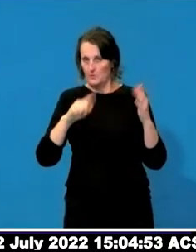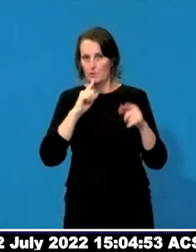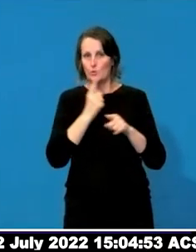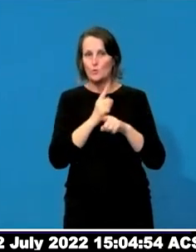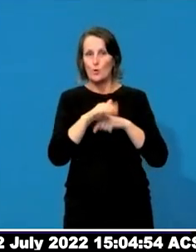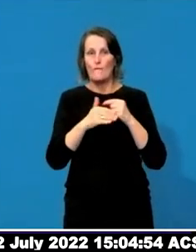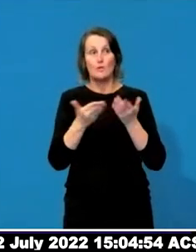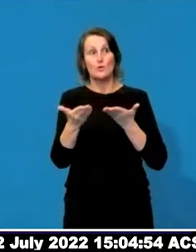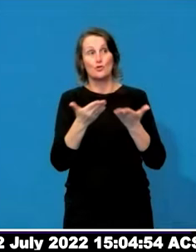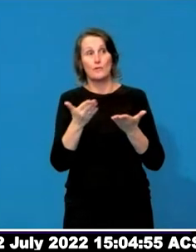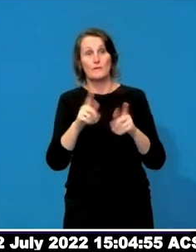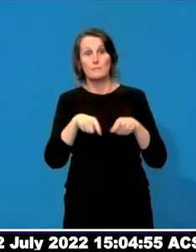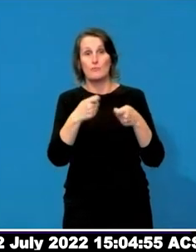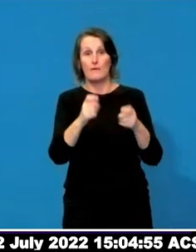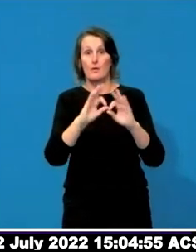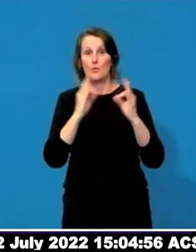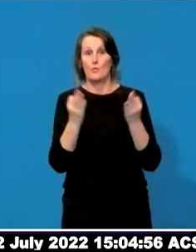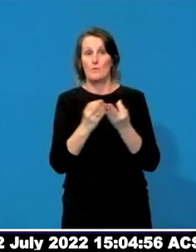And I think you outline that in some detail.